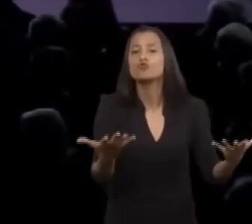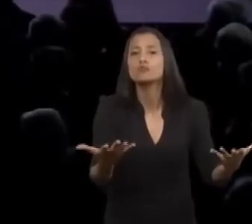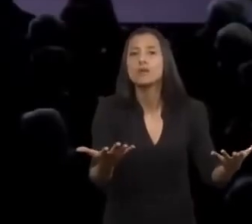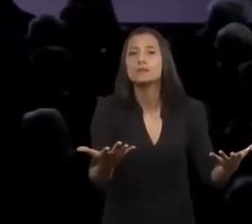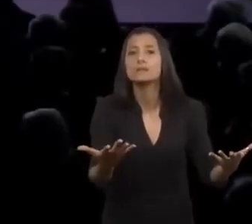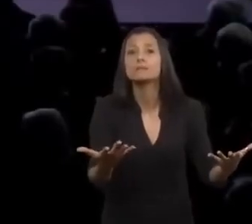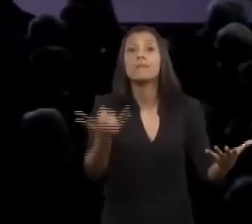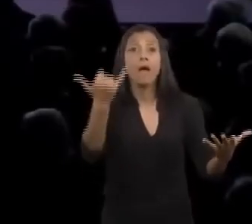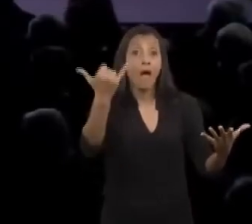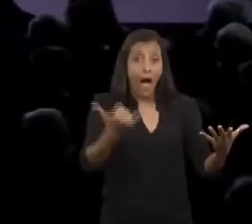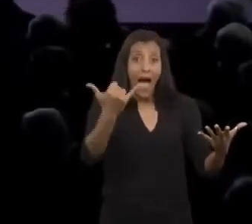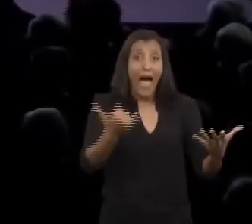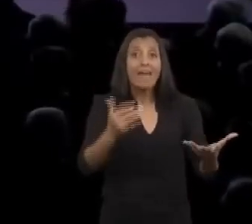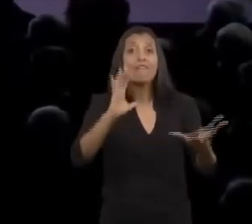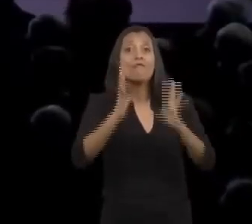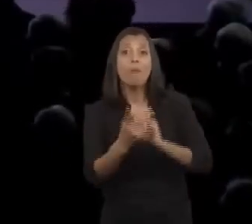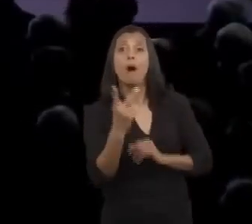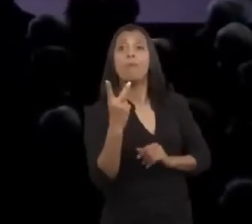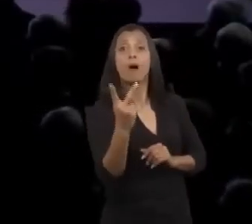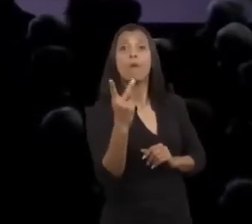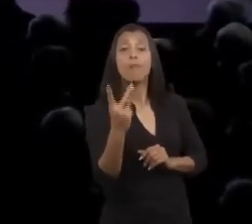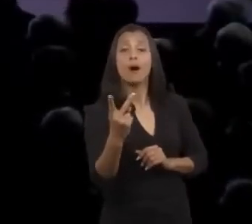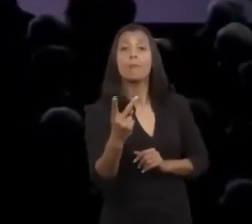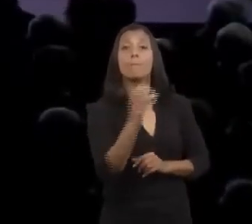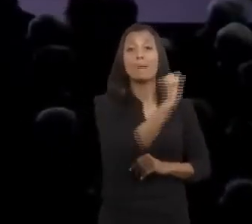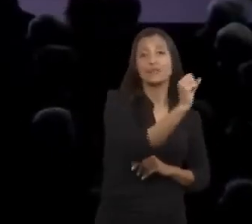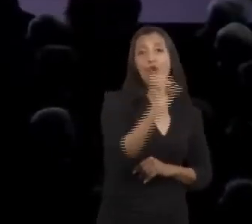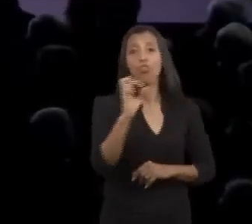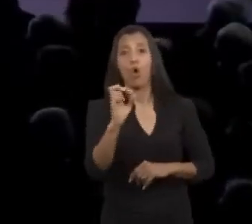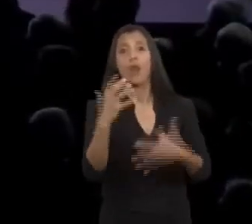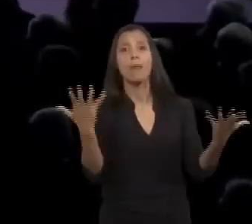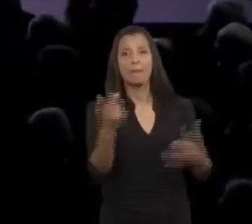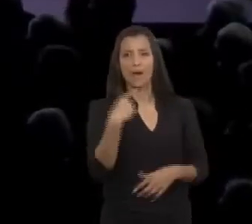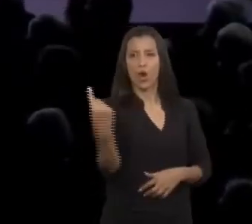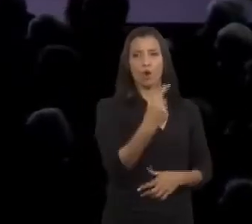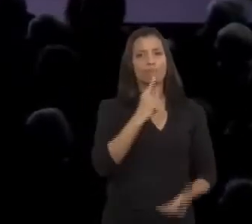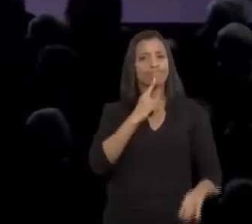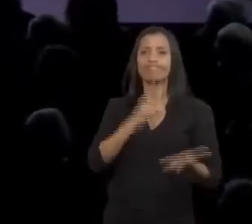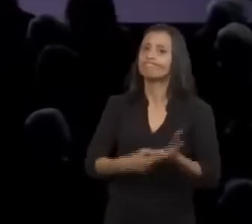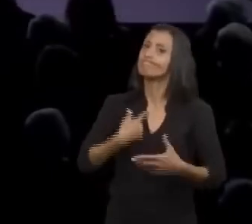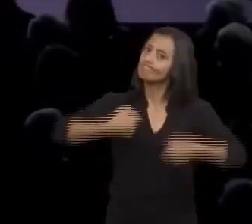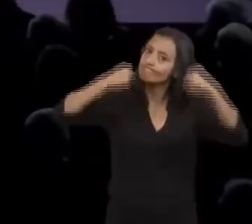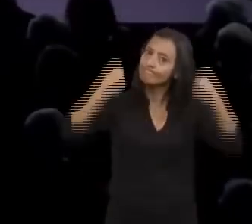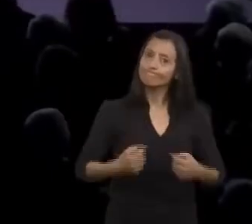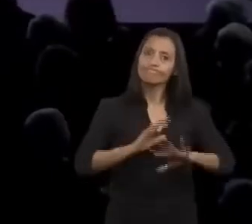Because there was monetary validation. However, what did we decide to do?